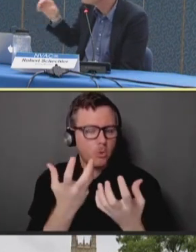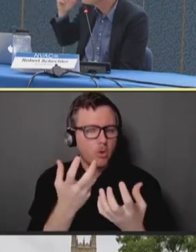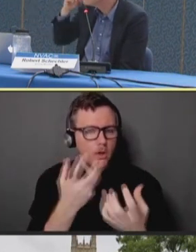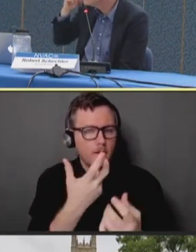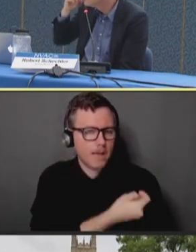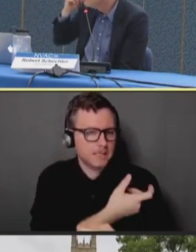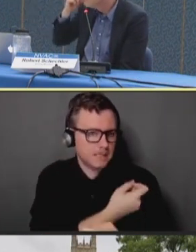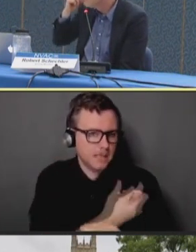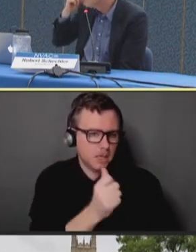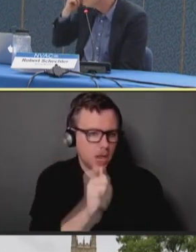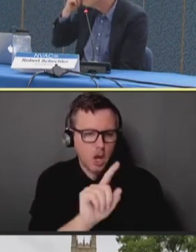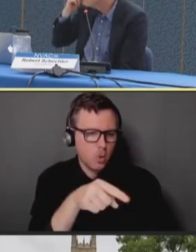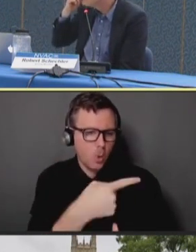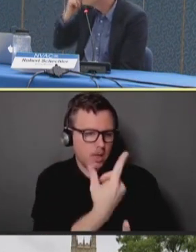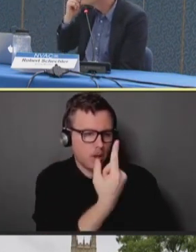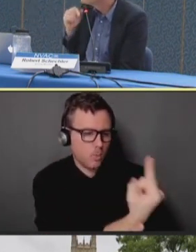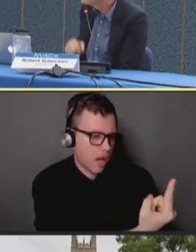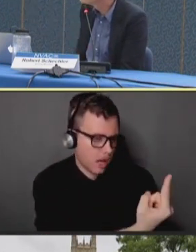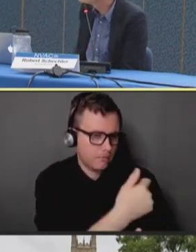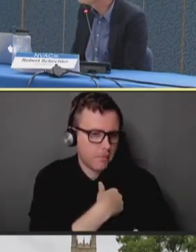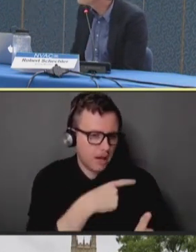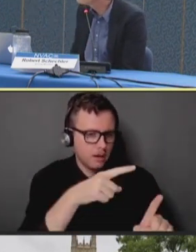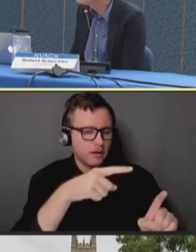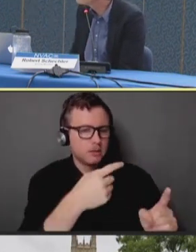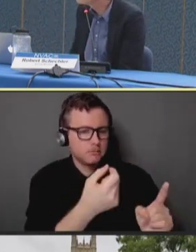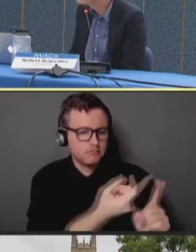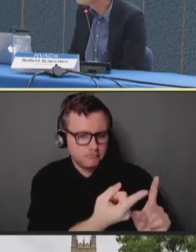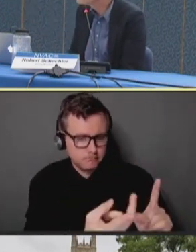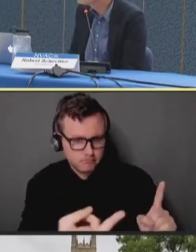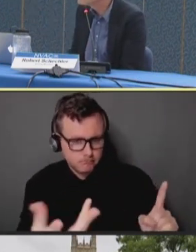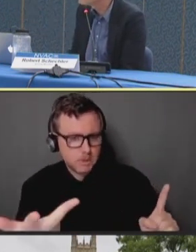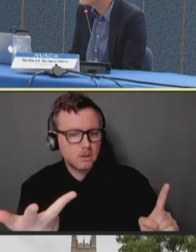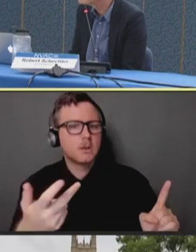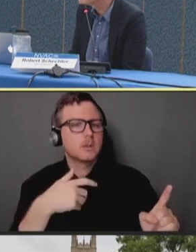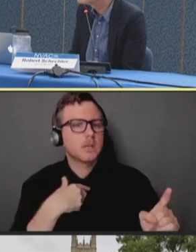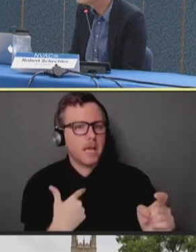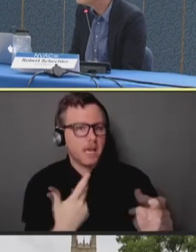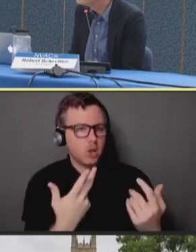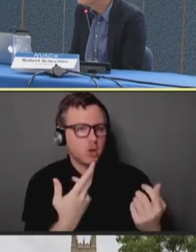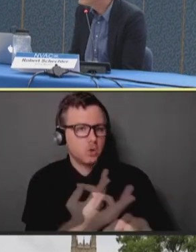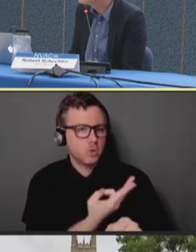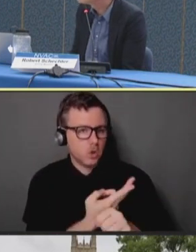any additional benefit from receiving multiple vaccines?